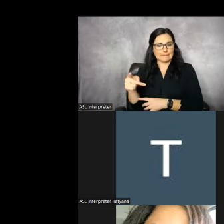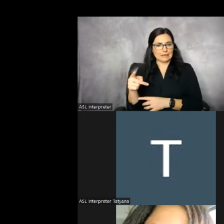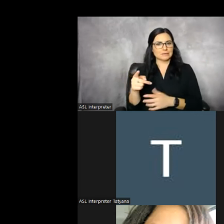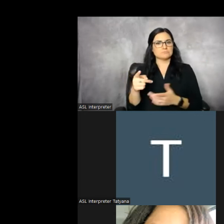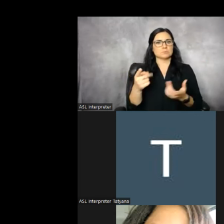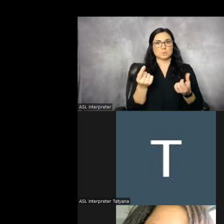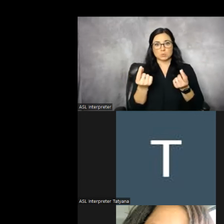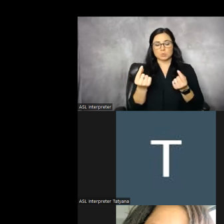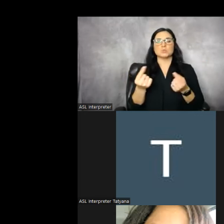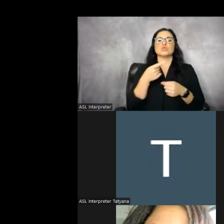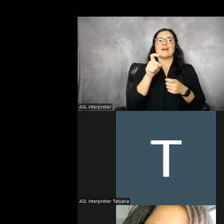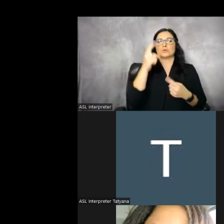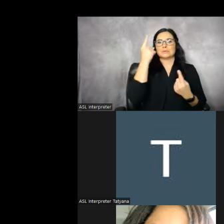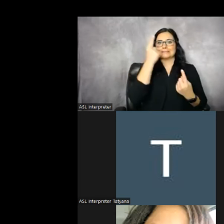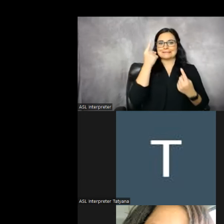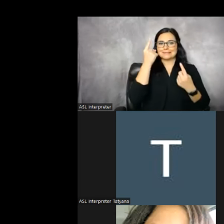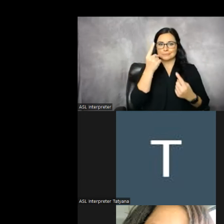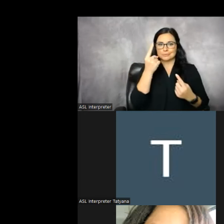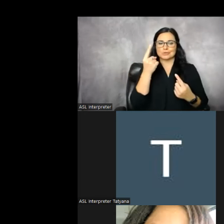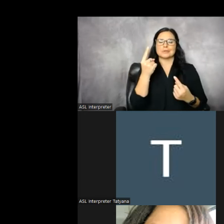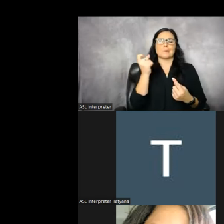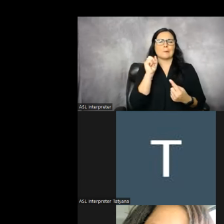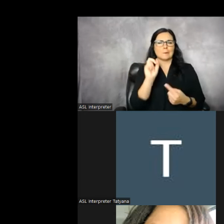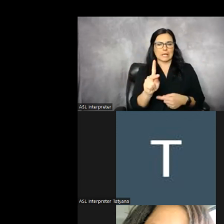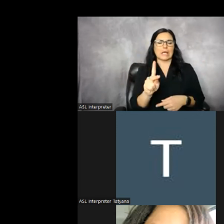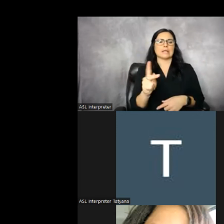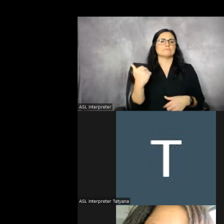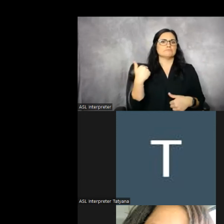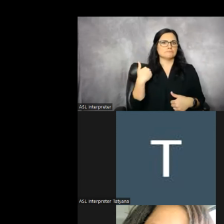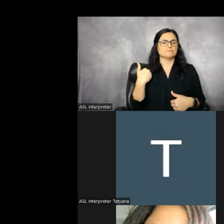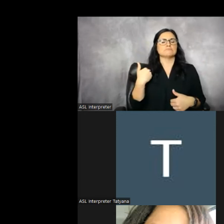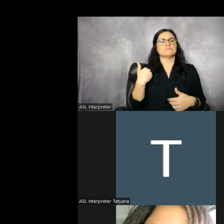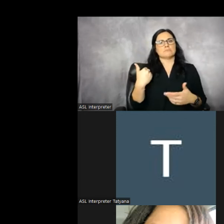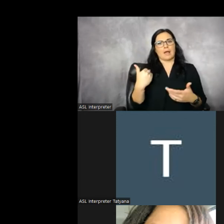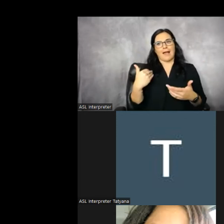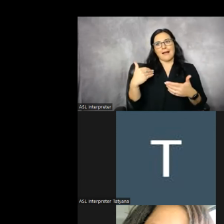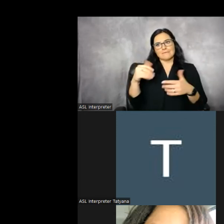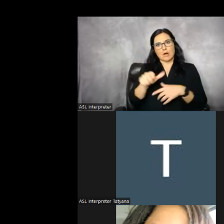is to consider, you know, you come up with an alternate means of access.